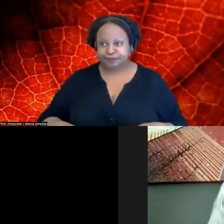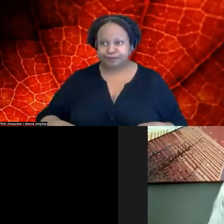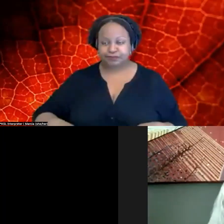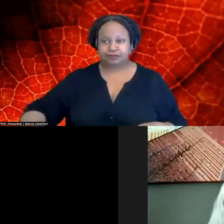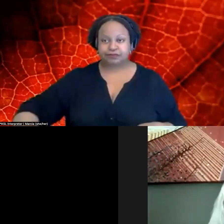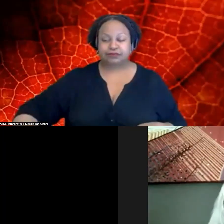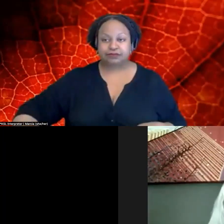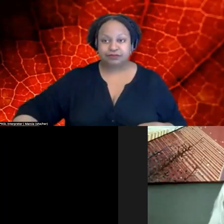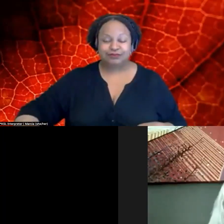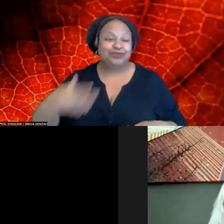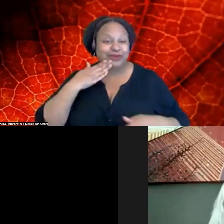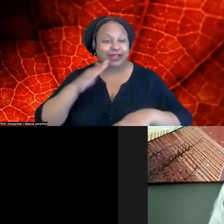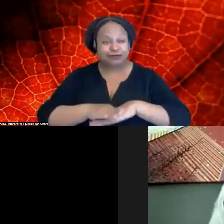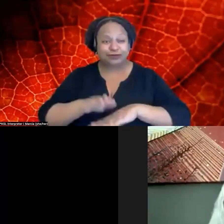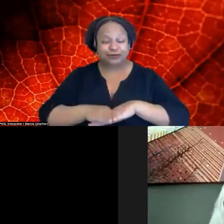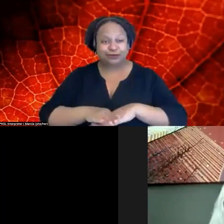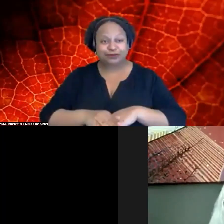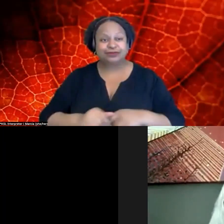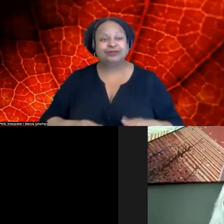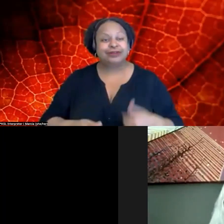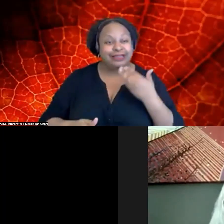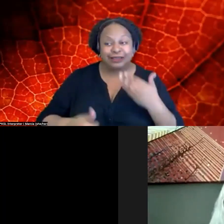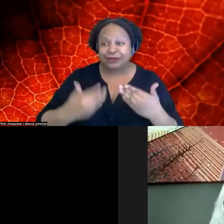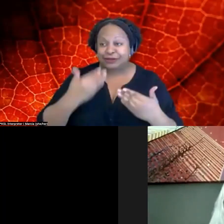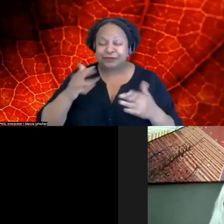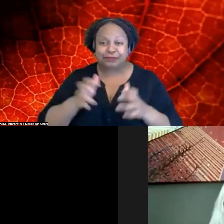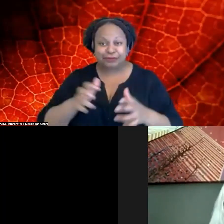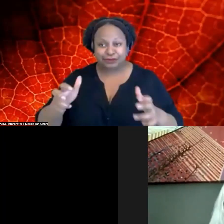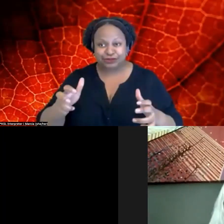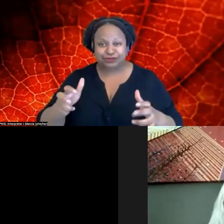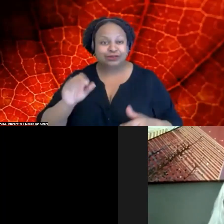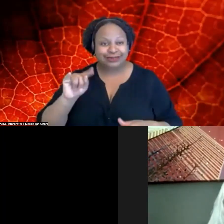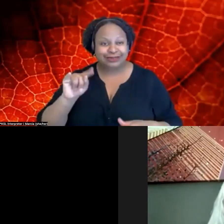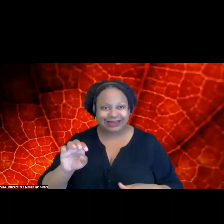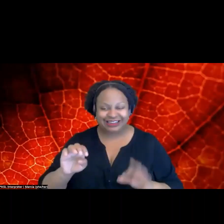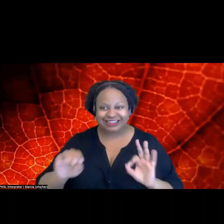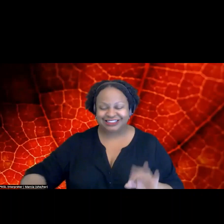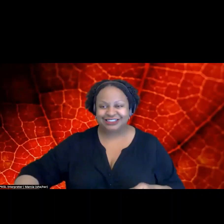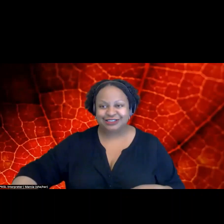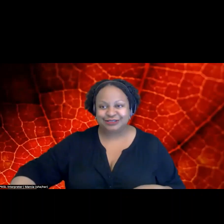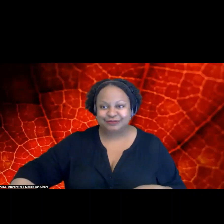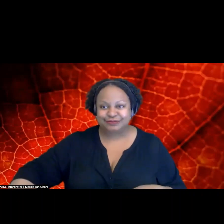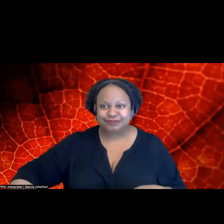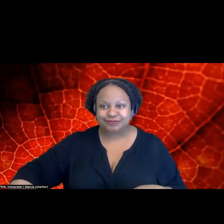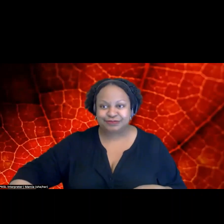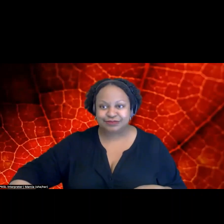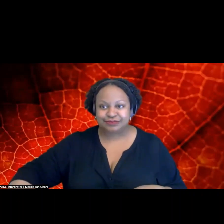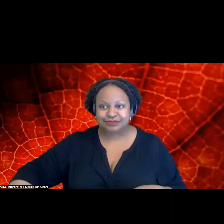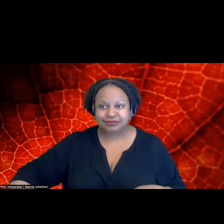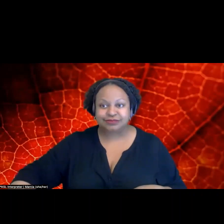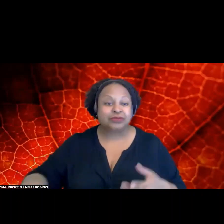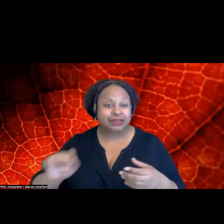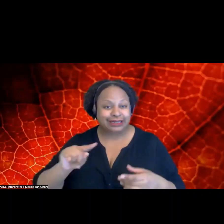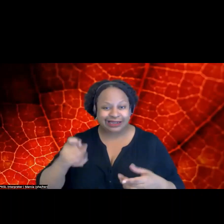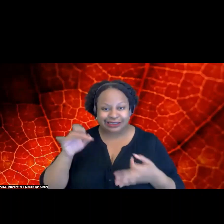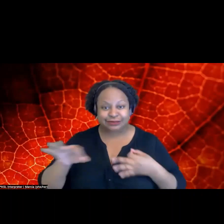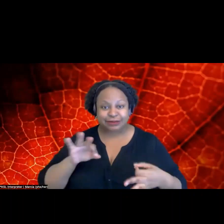Good afternoon and thank you very much, Natalie. As Natalie shared, my name is Heather Kelly